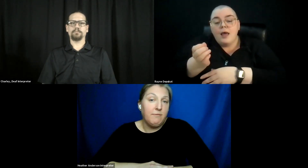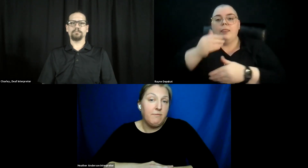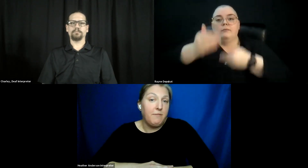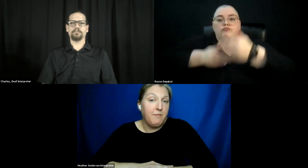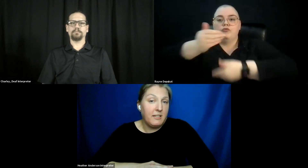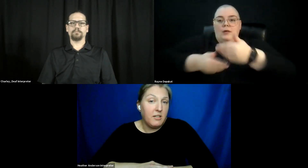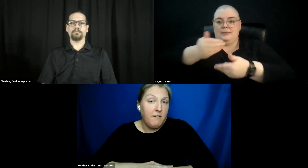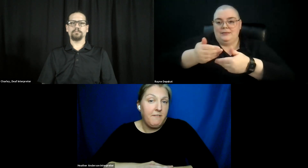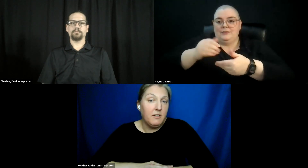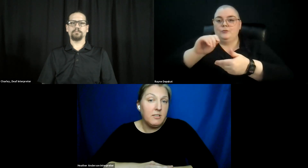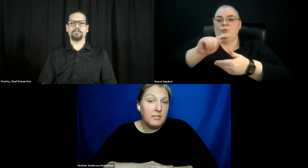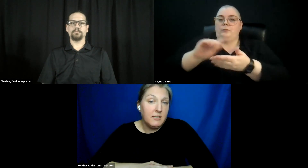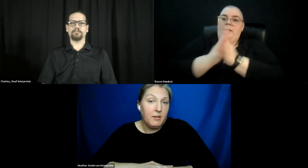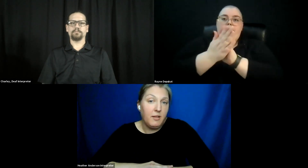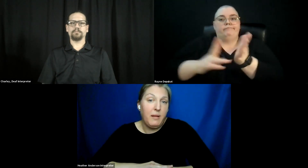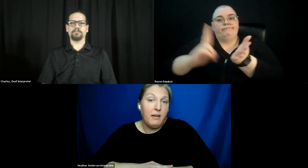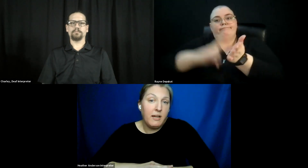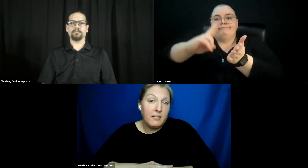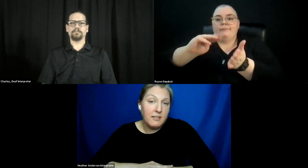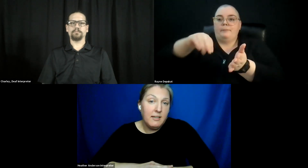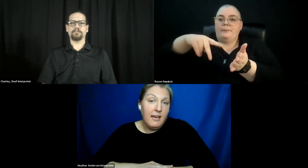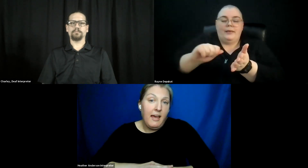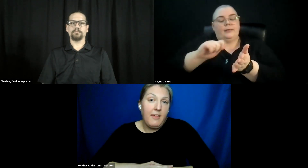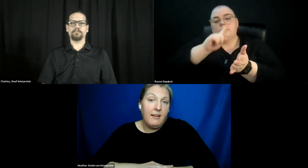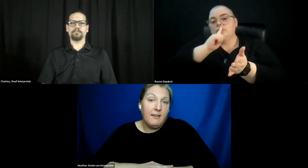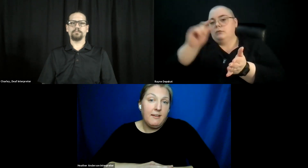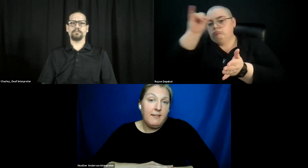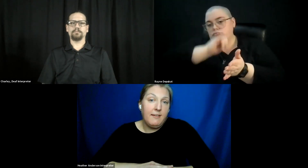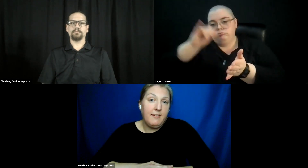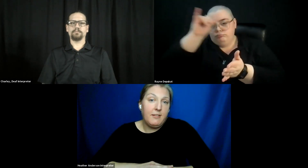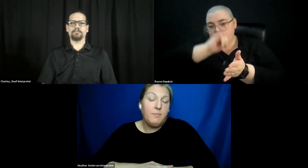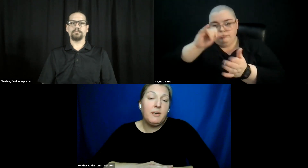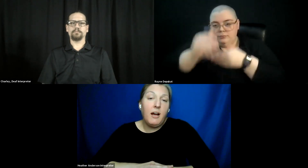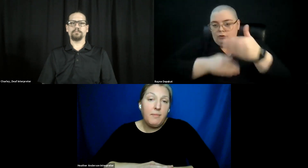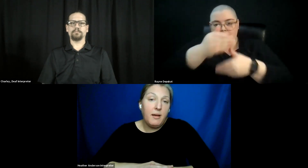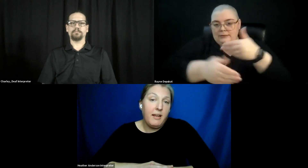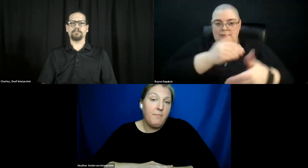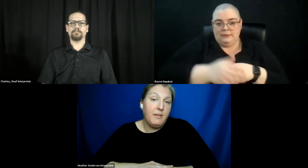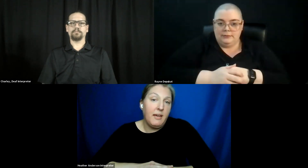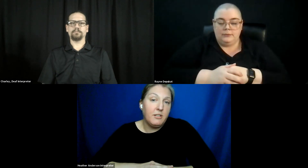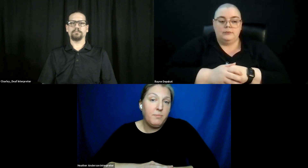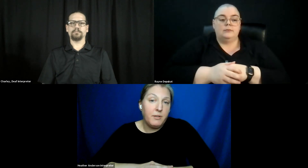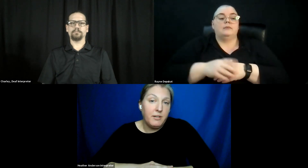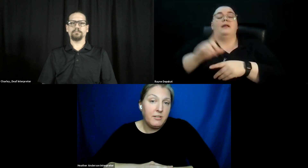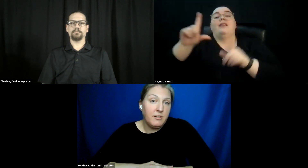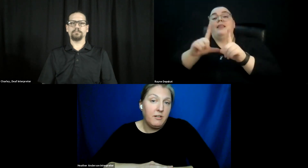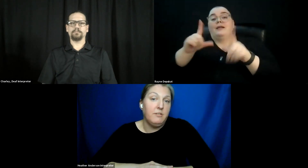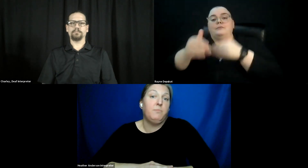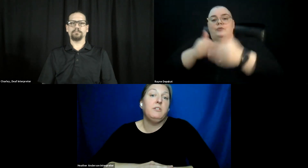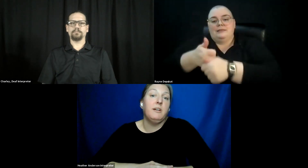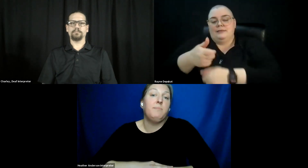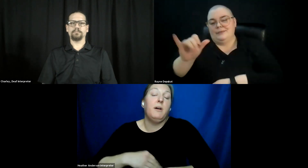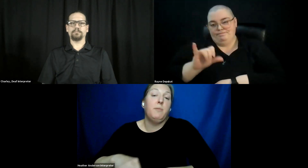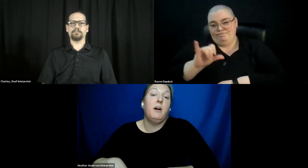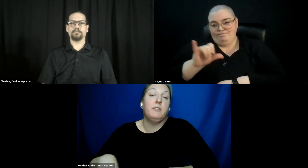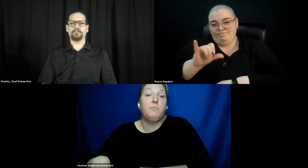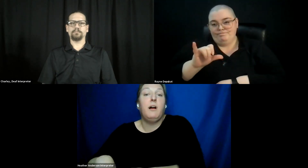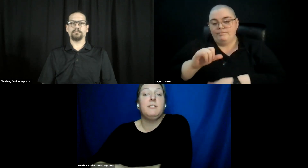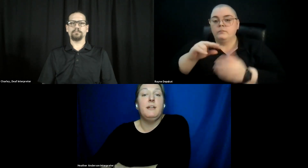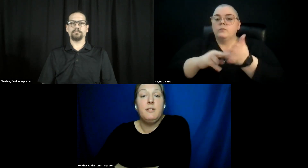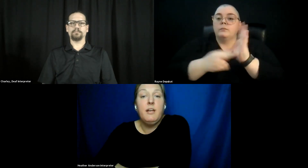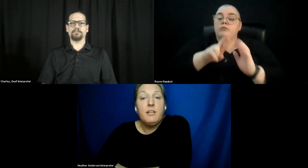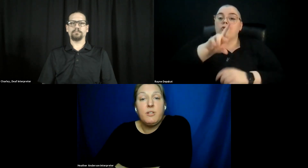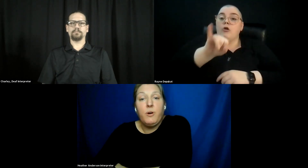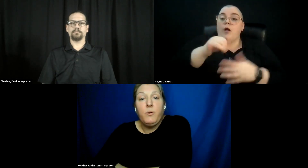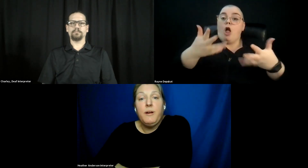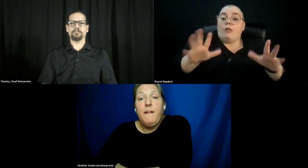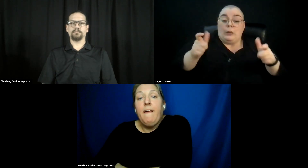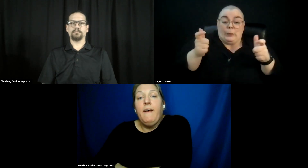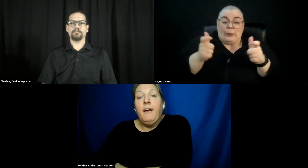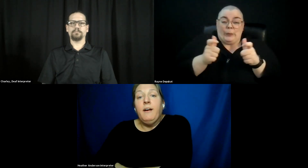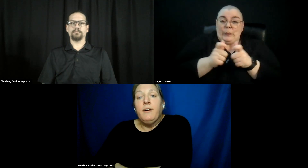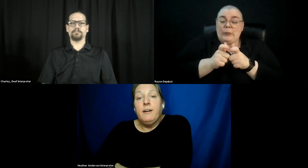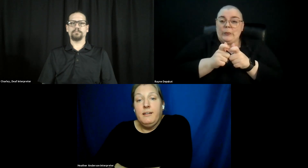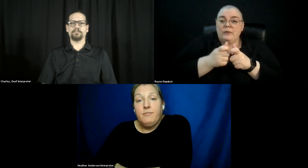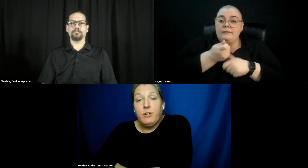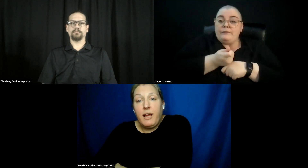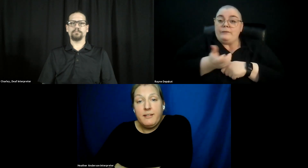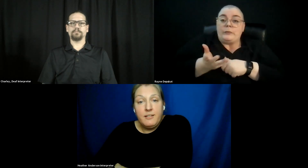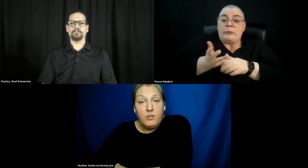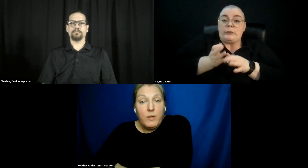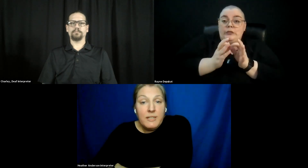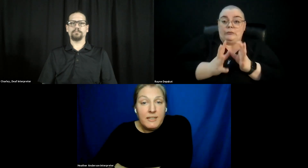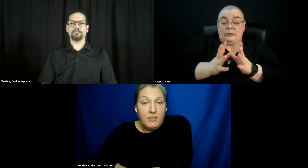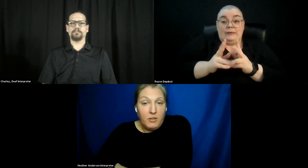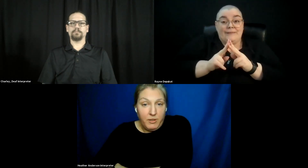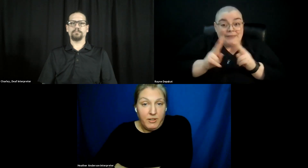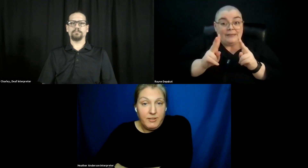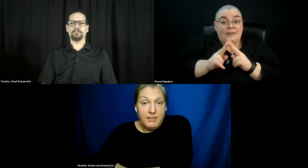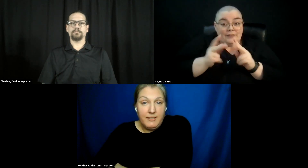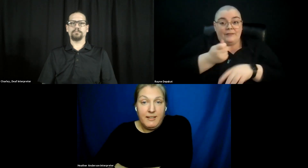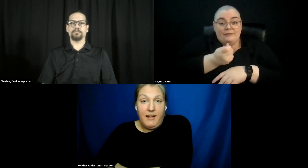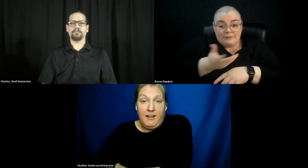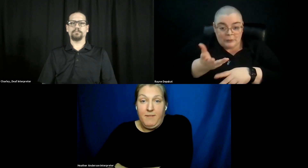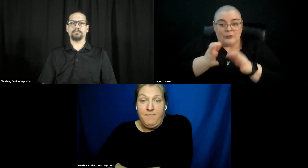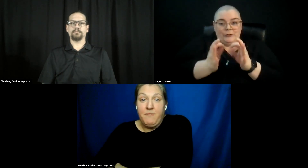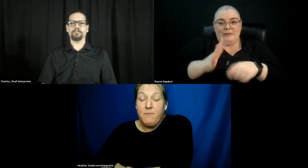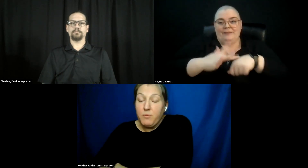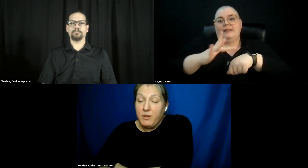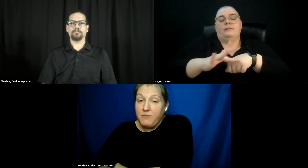Doesn't really reflect our field, their pay rate. And then, to become an MPa interpreter is just an arduous project and arduous process. So, Rhode Island's dwindling interpreters.